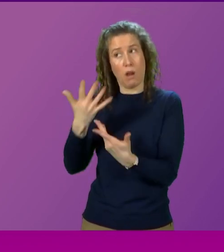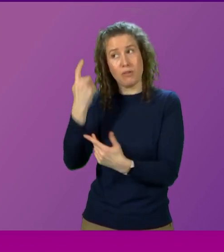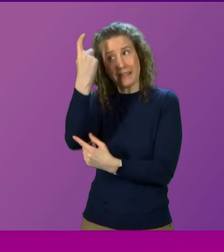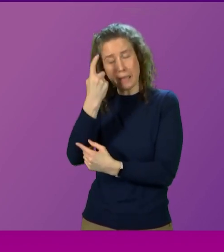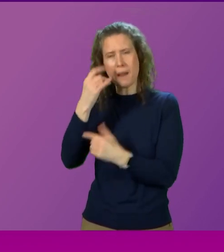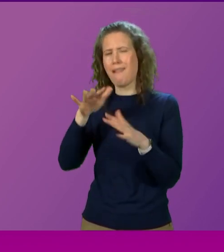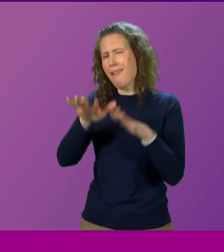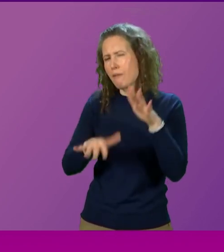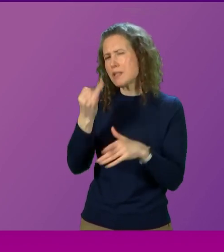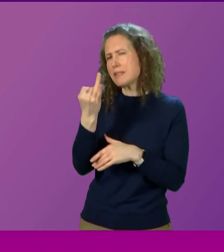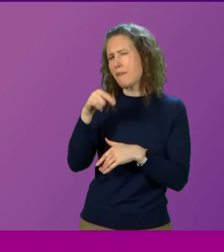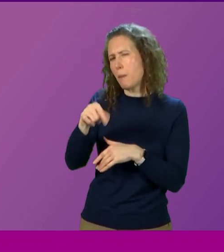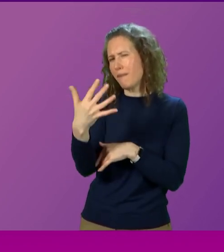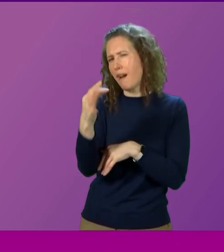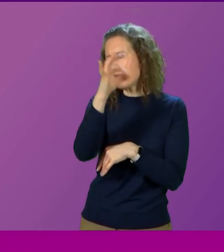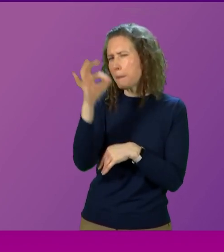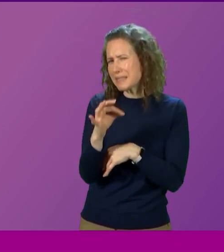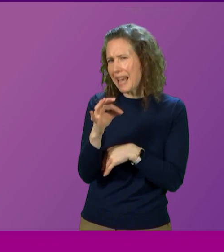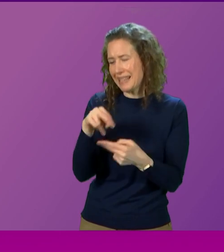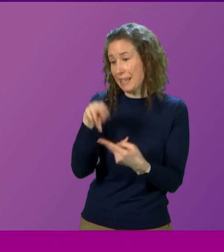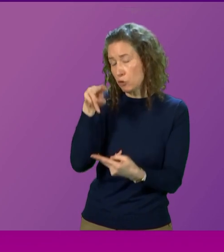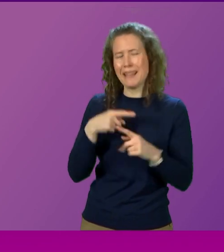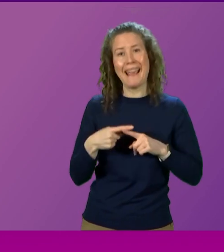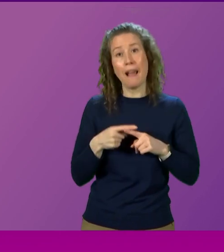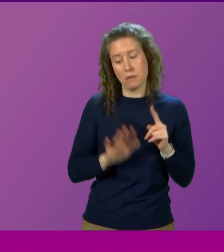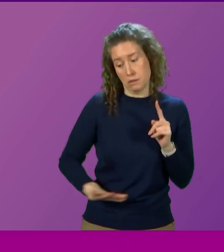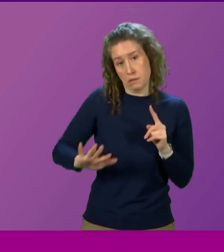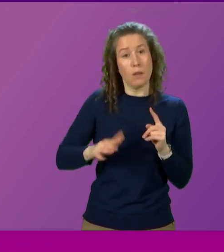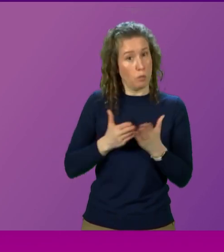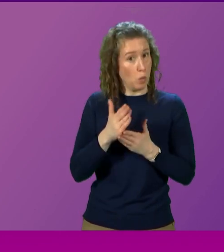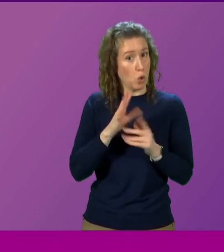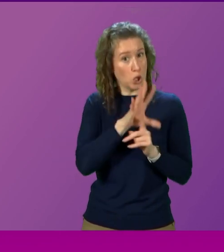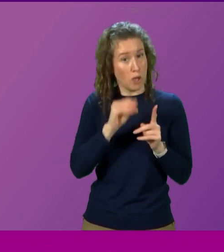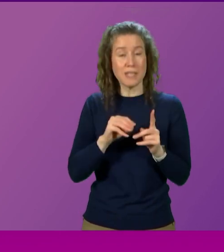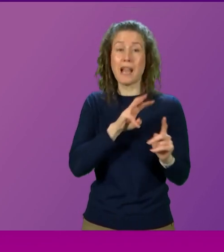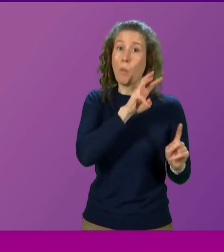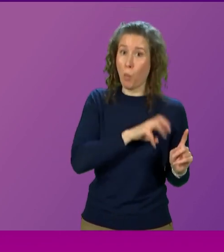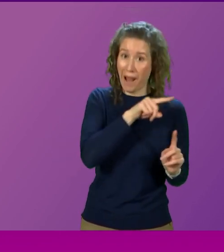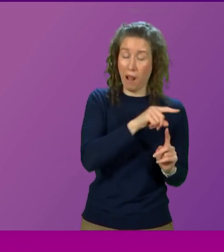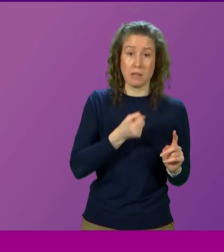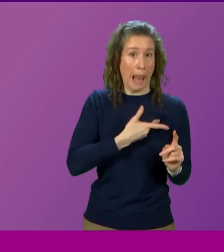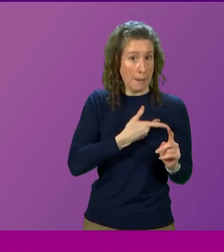of 7.5 per cent; in England under the Conservatives and in Wales under Labour, the offer to the